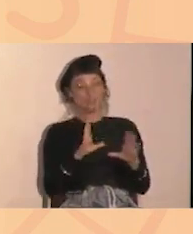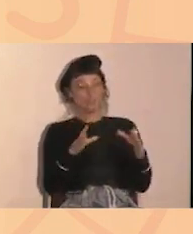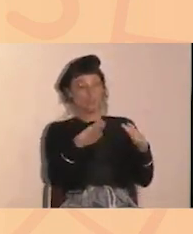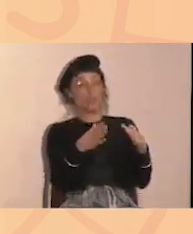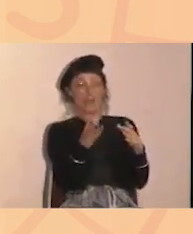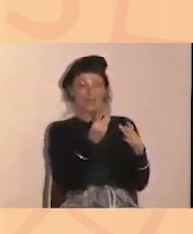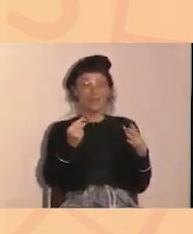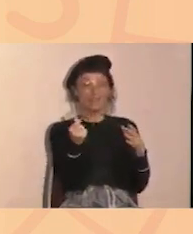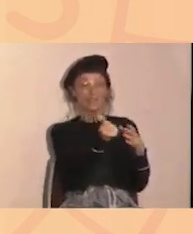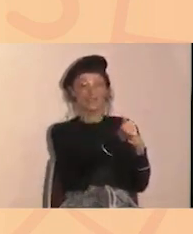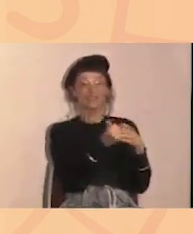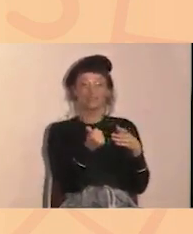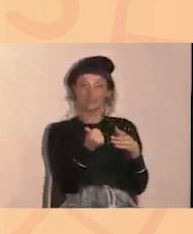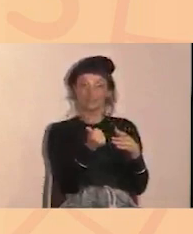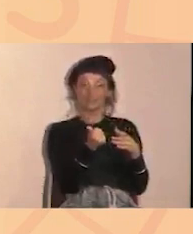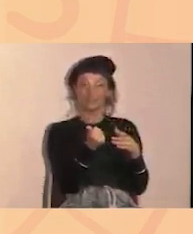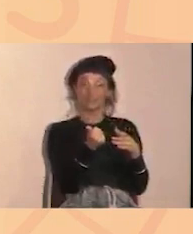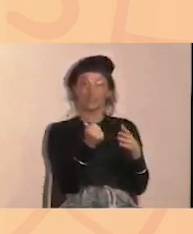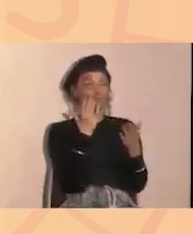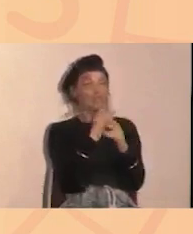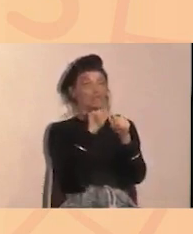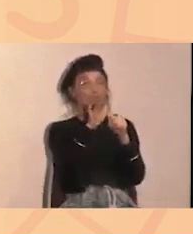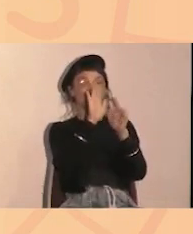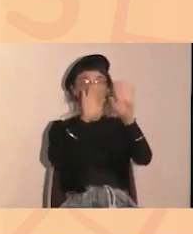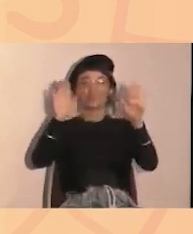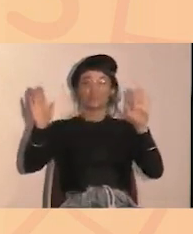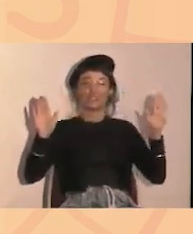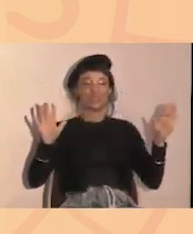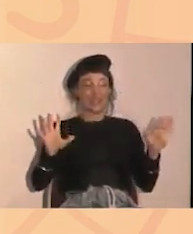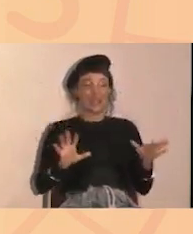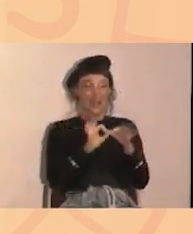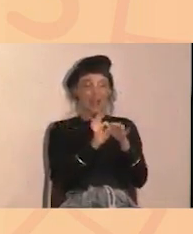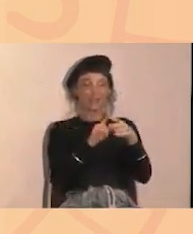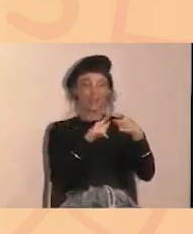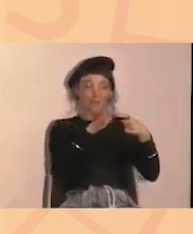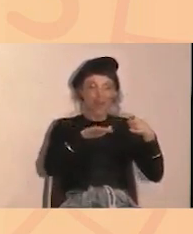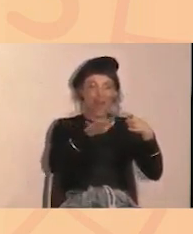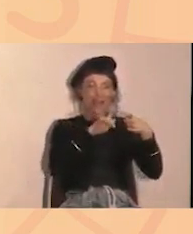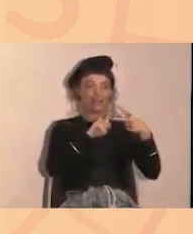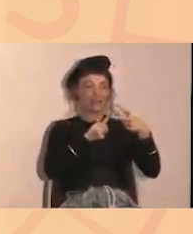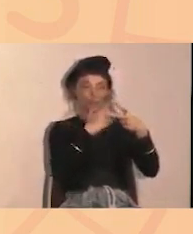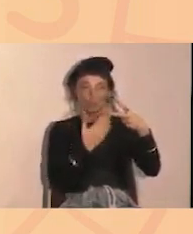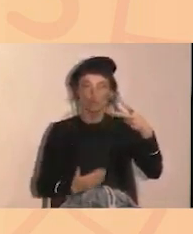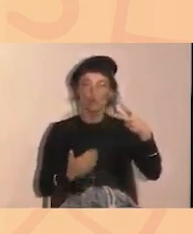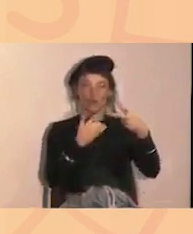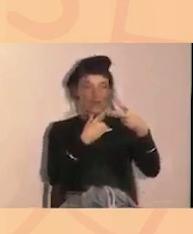And it was a great exhibition that really connected place and story and did so in a way that brought Ngaanyatjarra